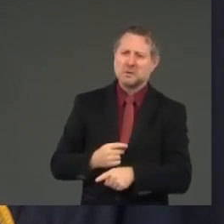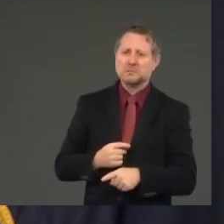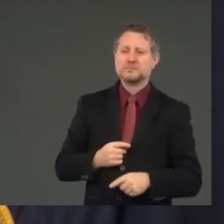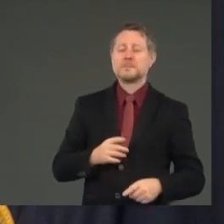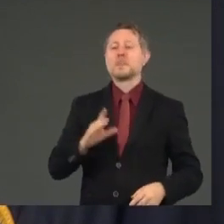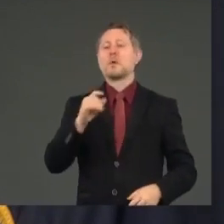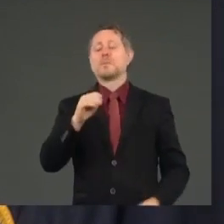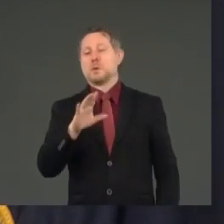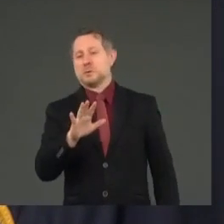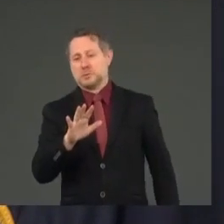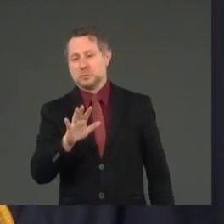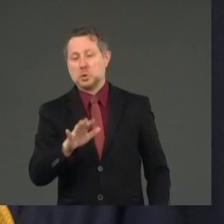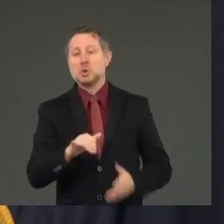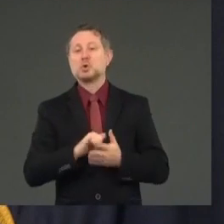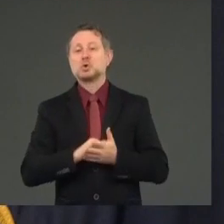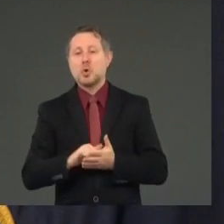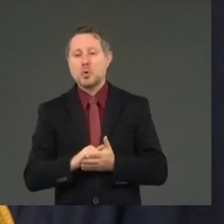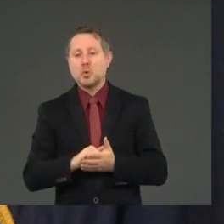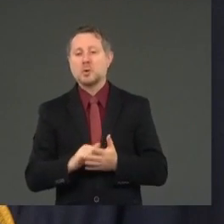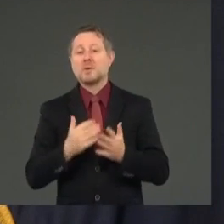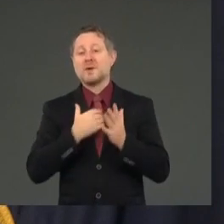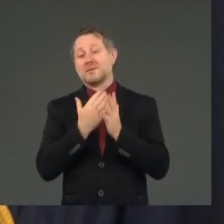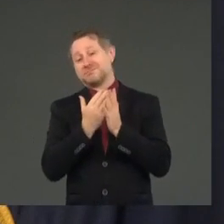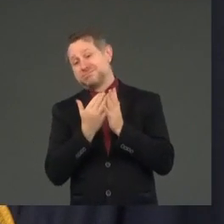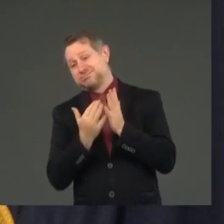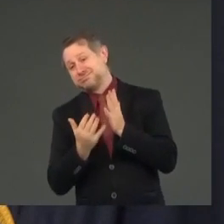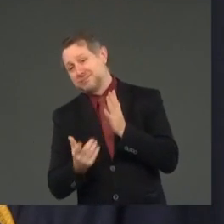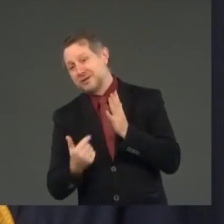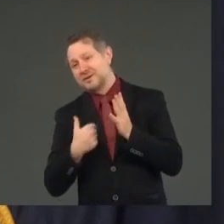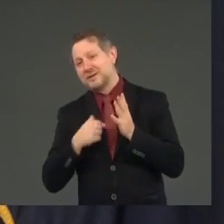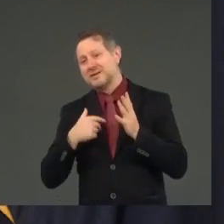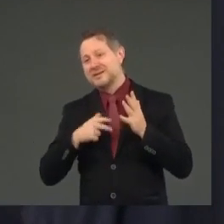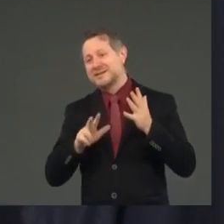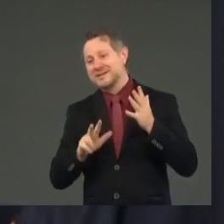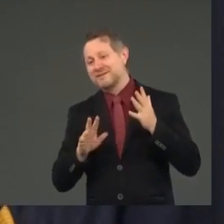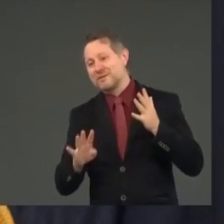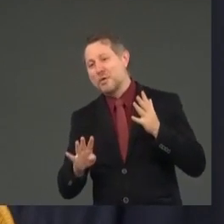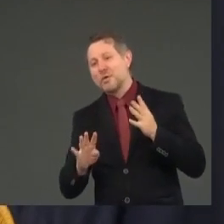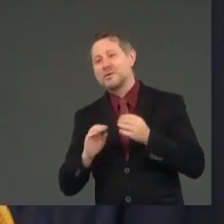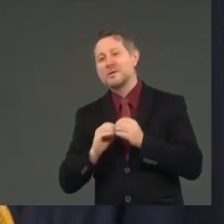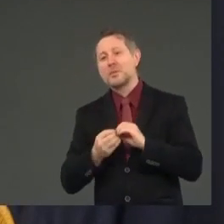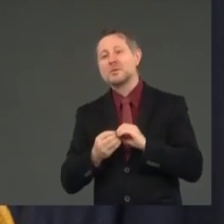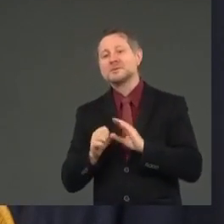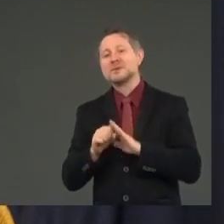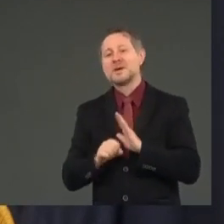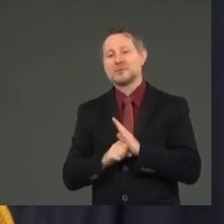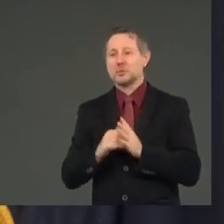IN NEW YORK THAN IT IS IN CALIFORNIA? FIRST OF ALL, WE'RE NUMBER 34